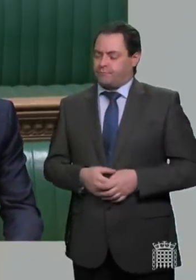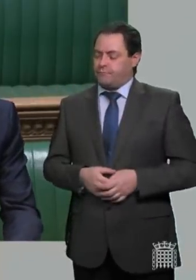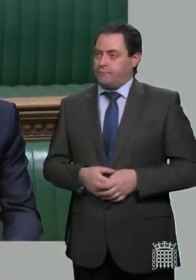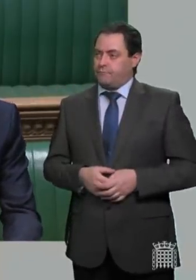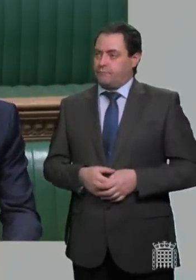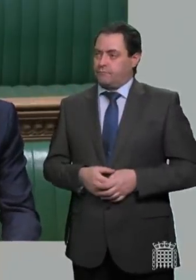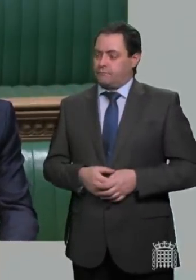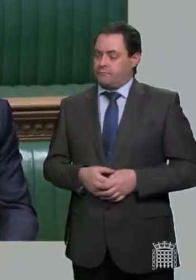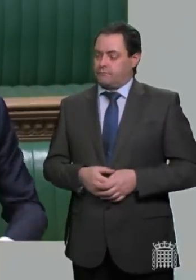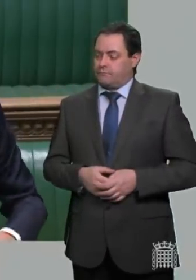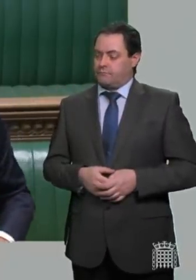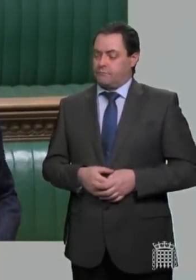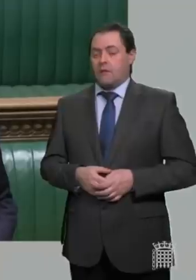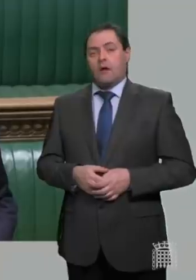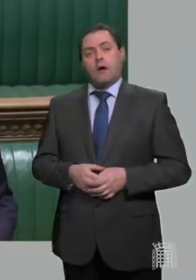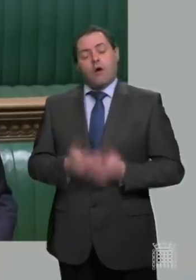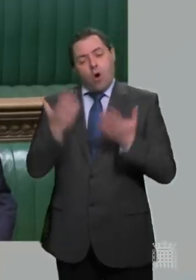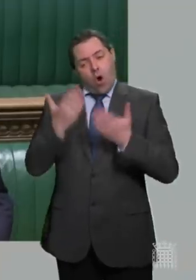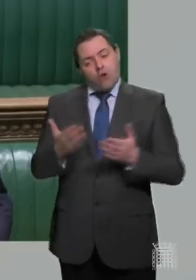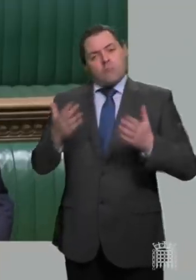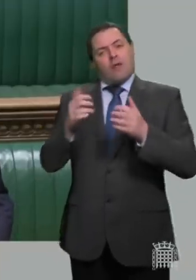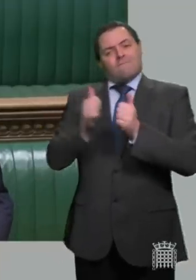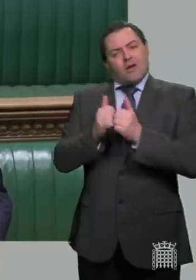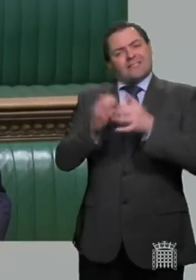I pay tribute to my right hon. Friend the Member for Romsey and Southampton